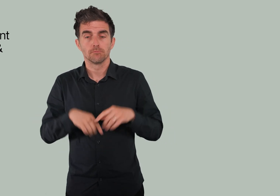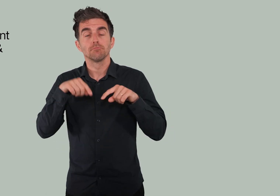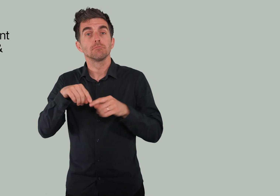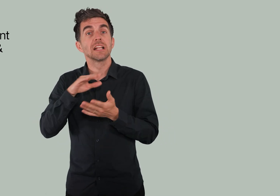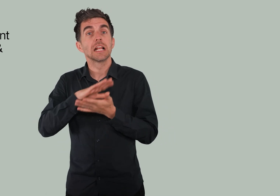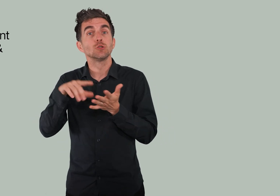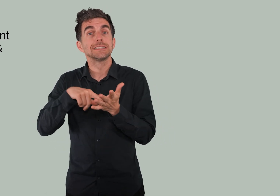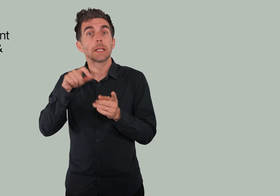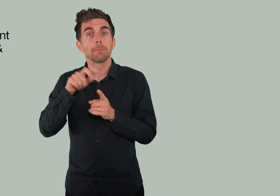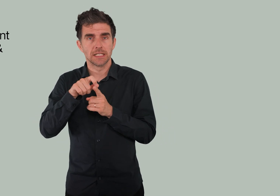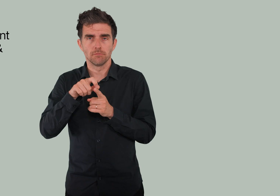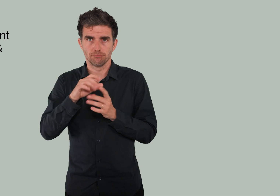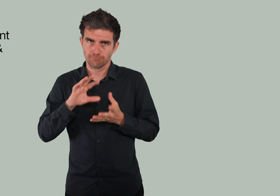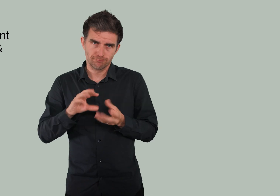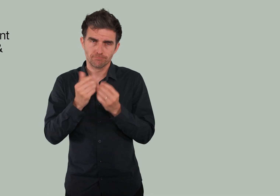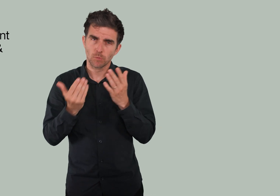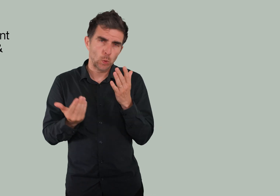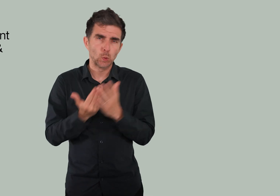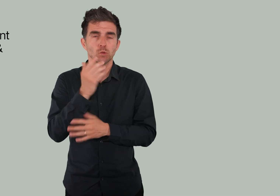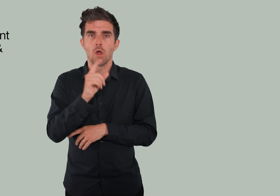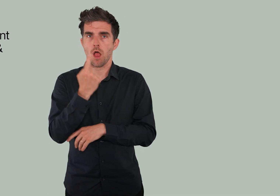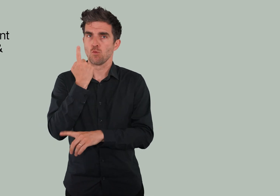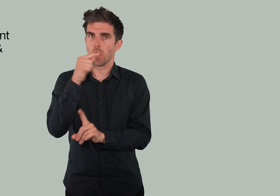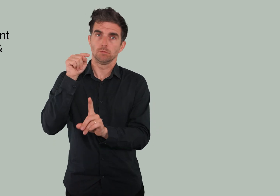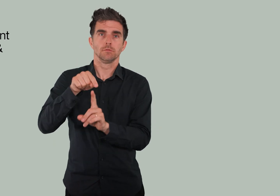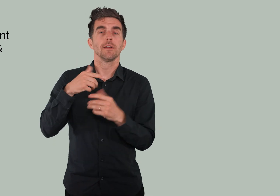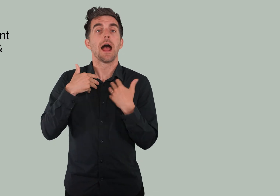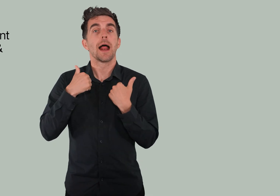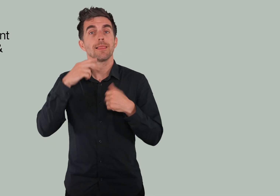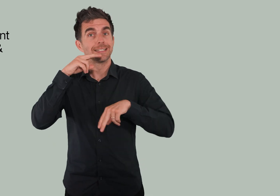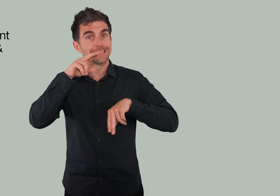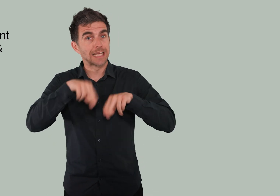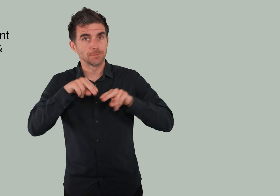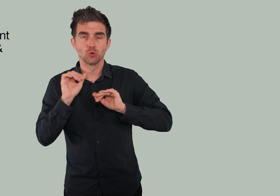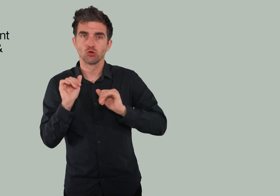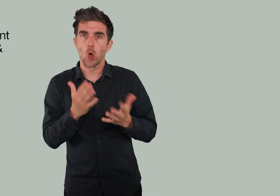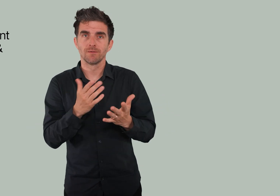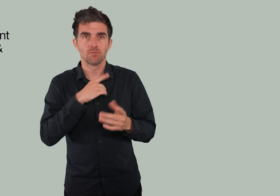6.73 The HTP is also developing a new single Health Assessment Service